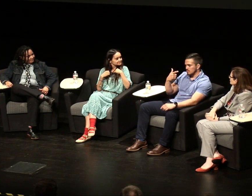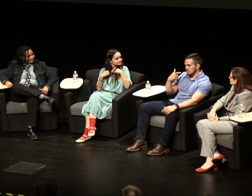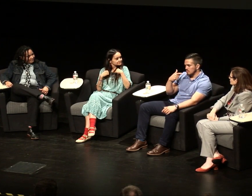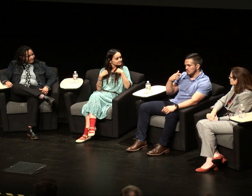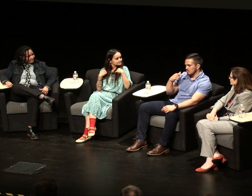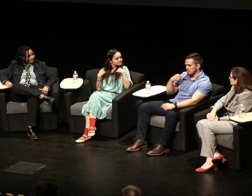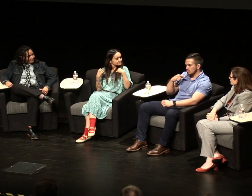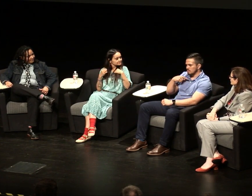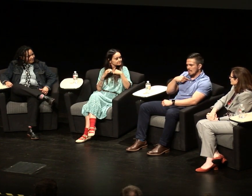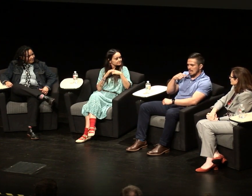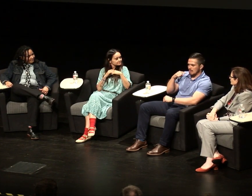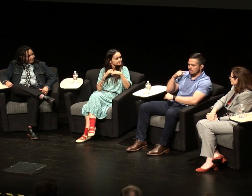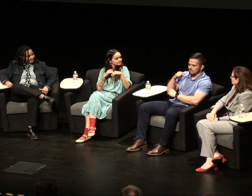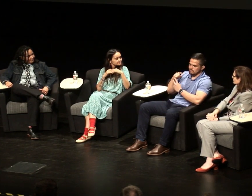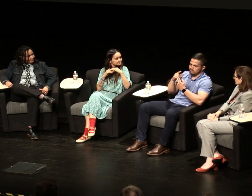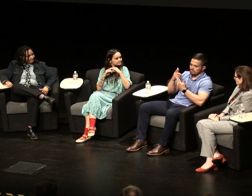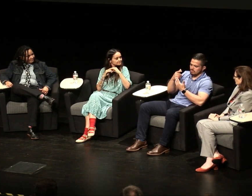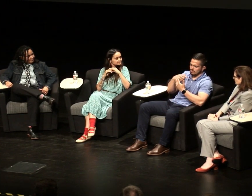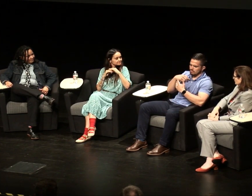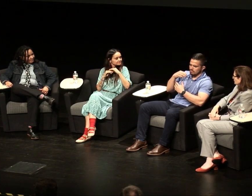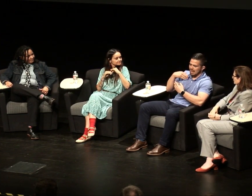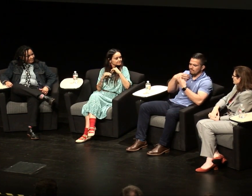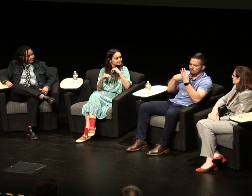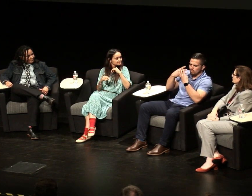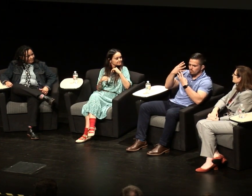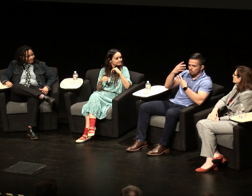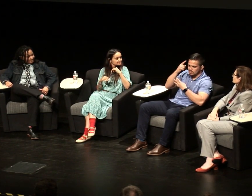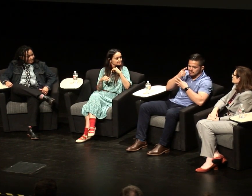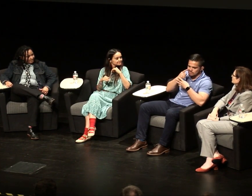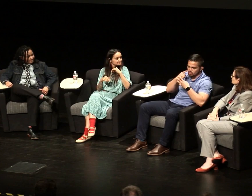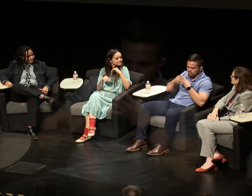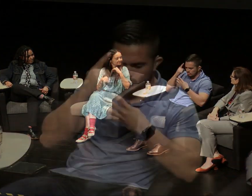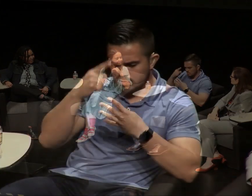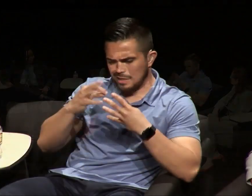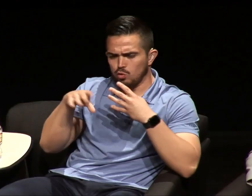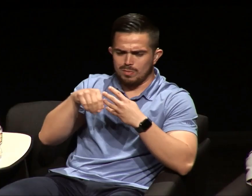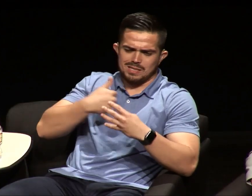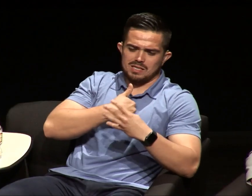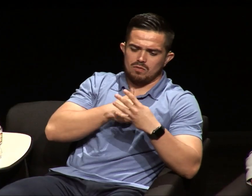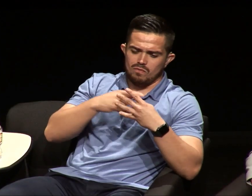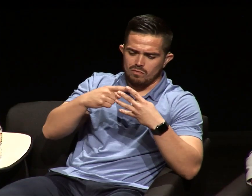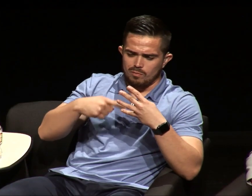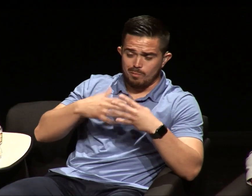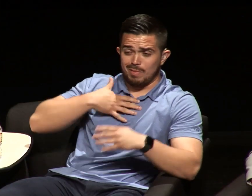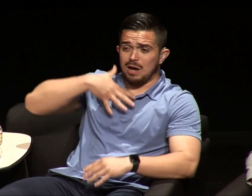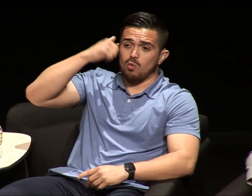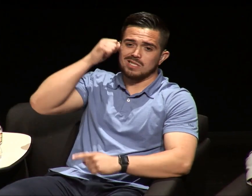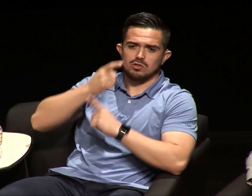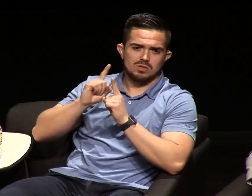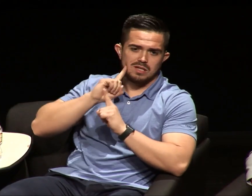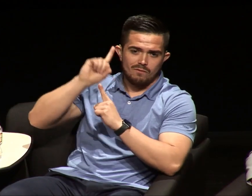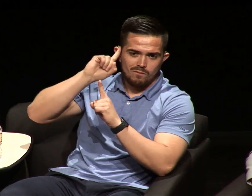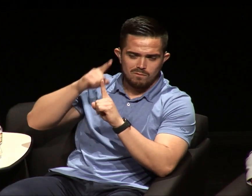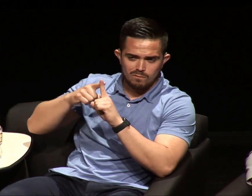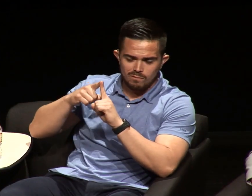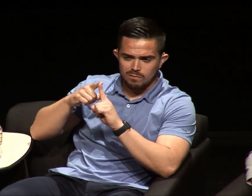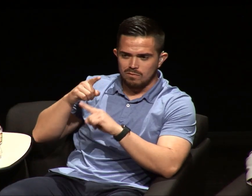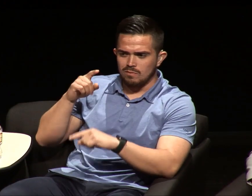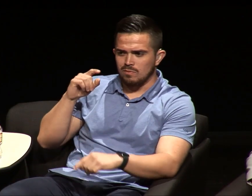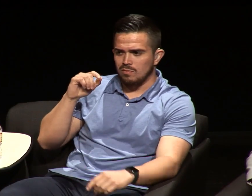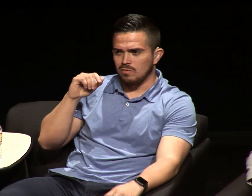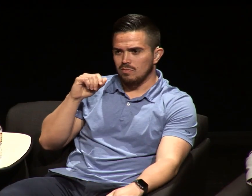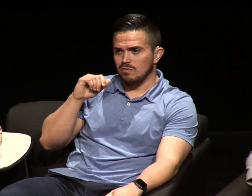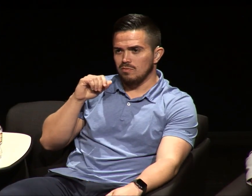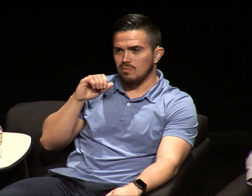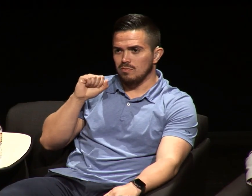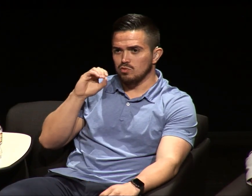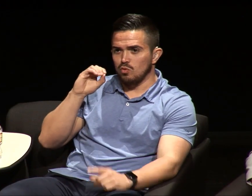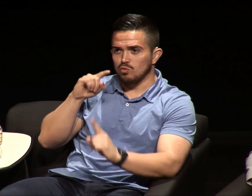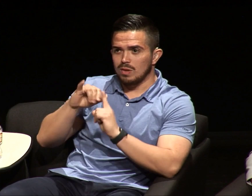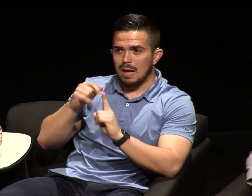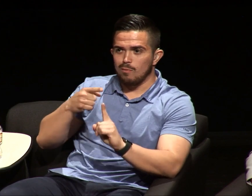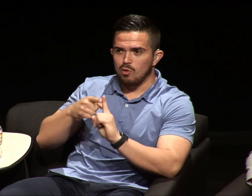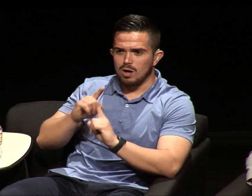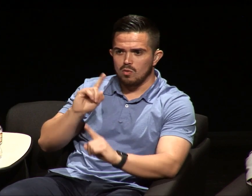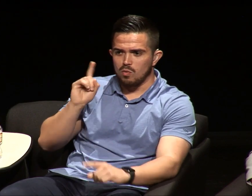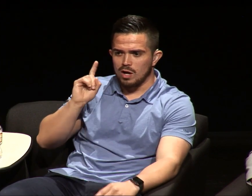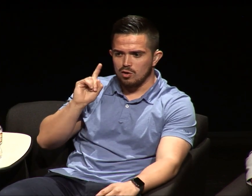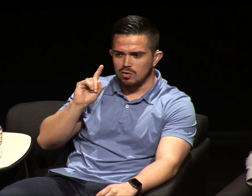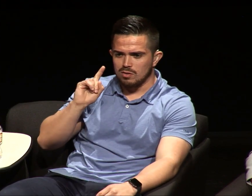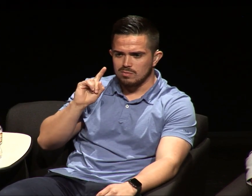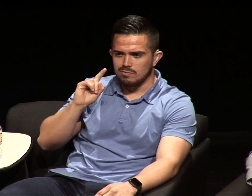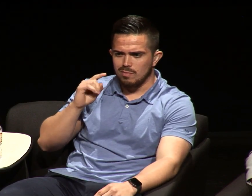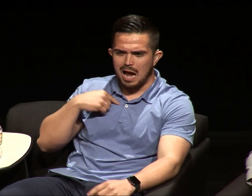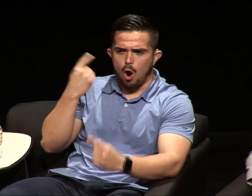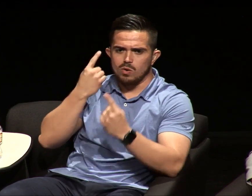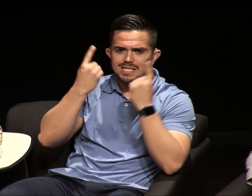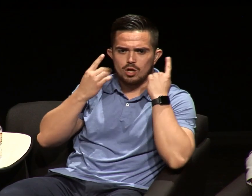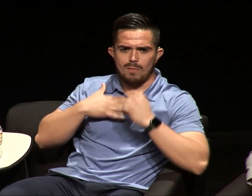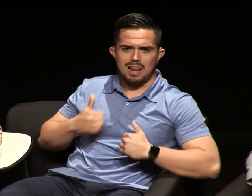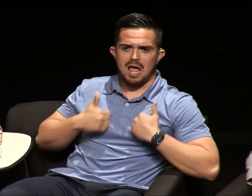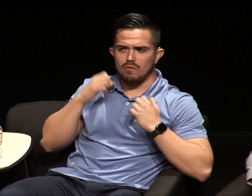hearing and I have four siblings and my older sister is deaf and I was